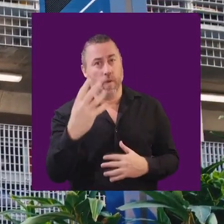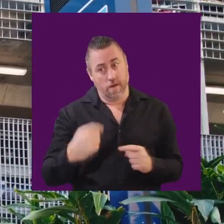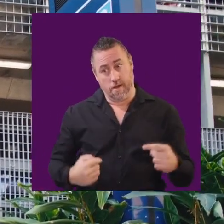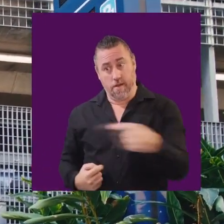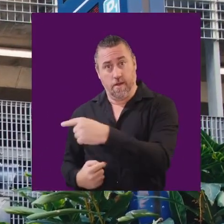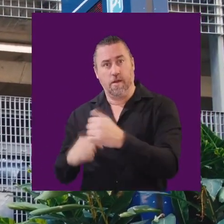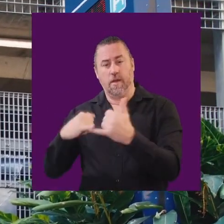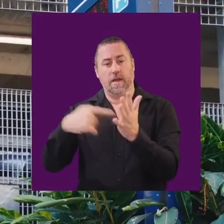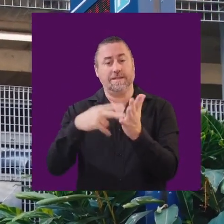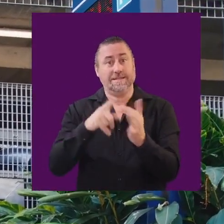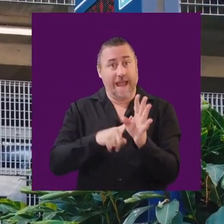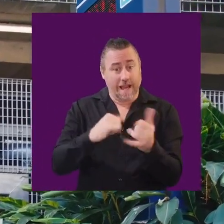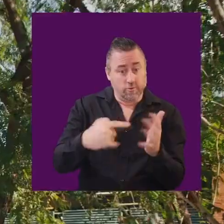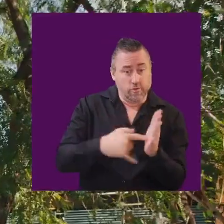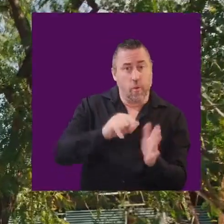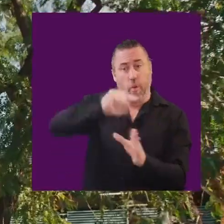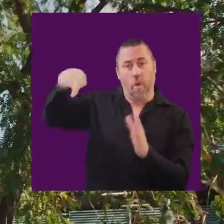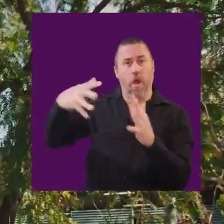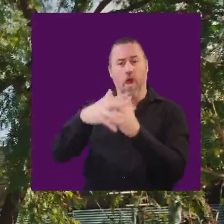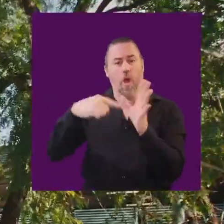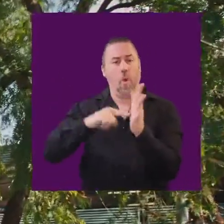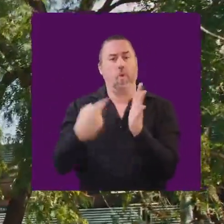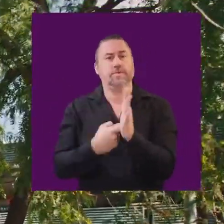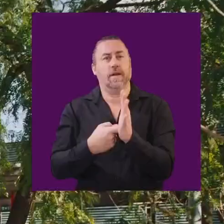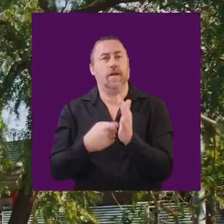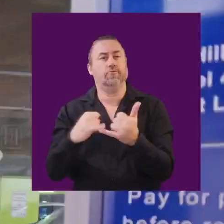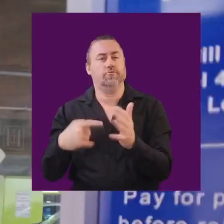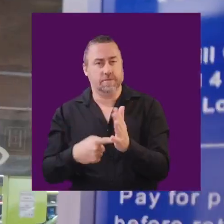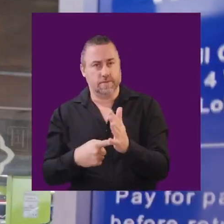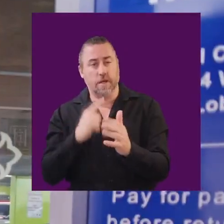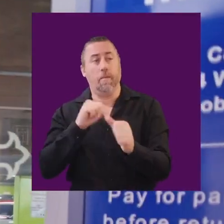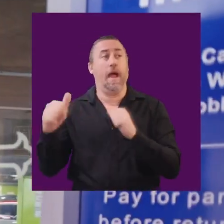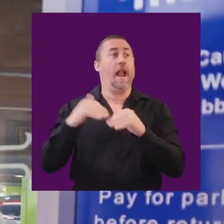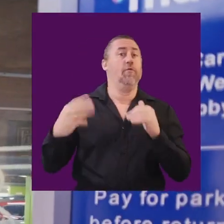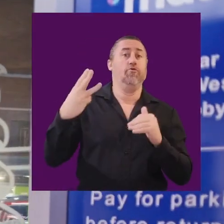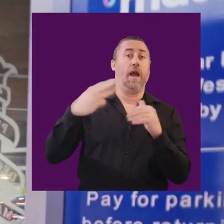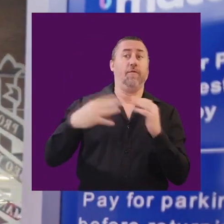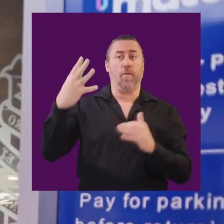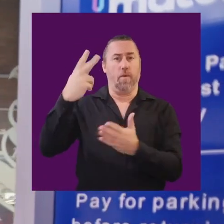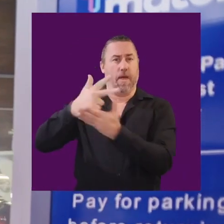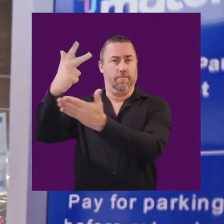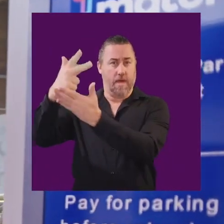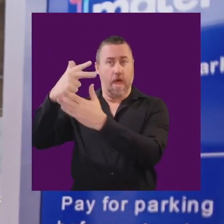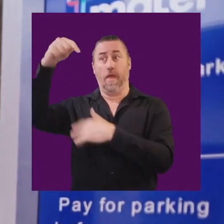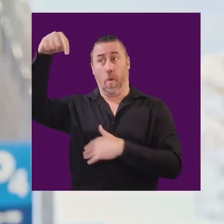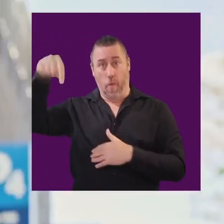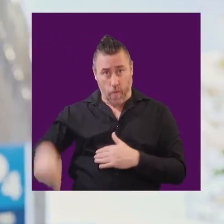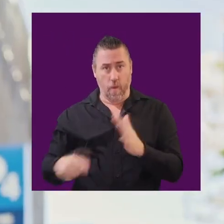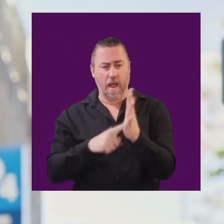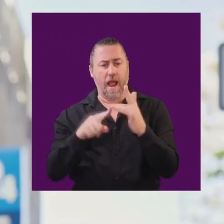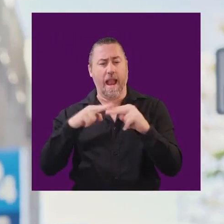enter this car park from Stanley or Water Streets. It's best to park on level 3 or 4 and take the